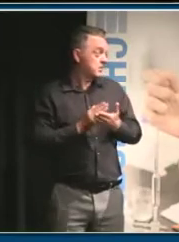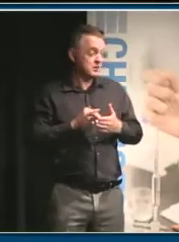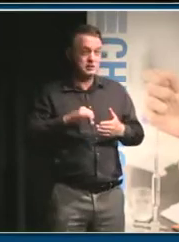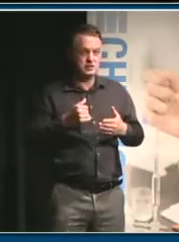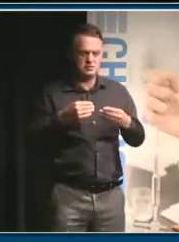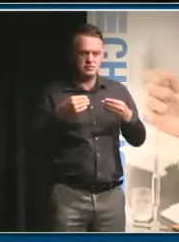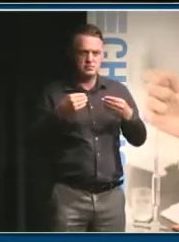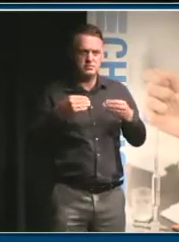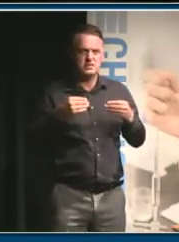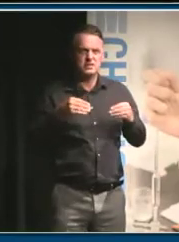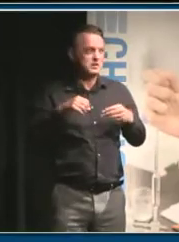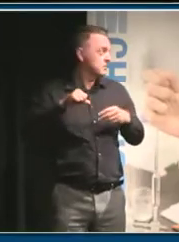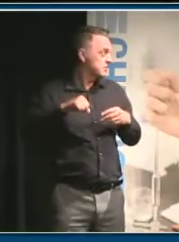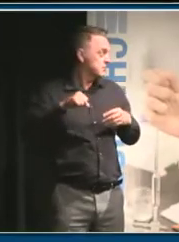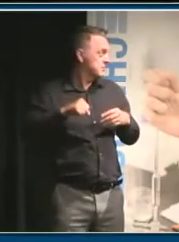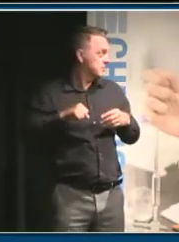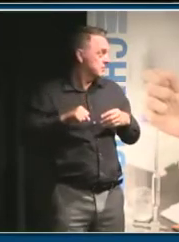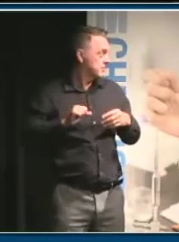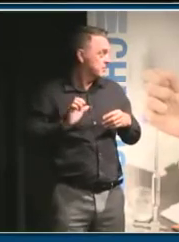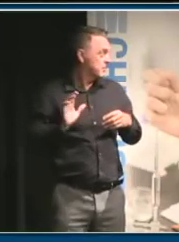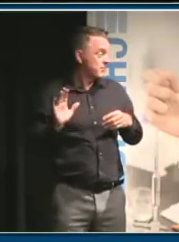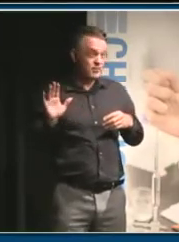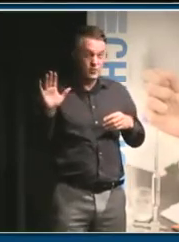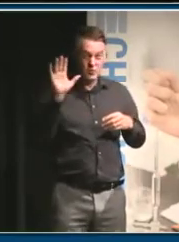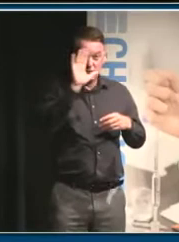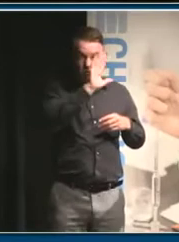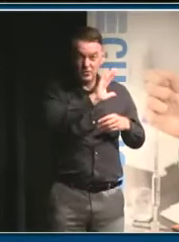and that you can see there's a whole plastic bag in within every can so when you hear about